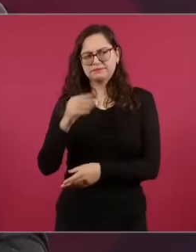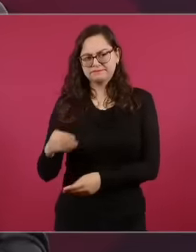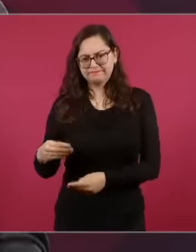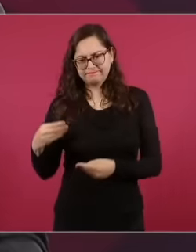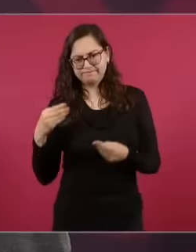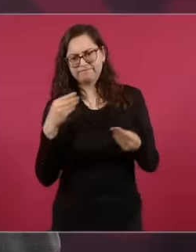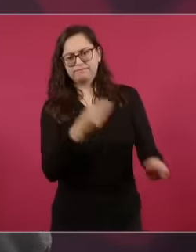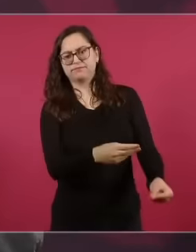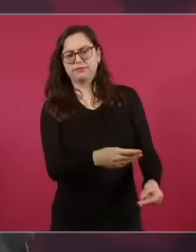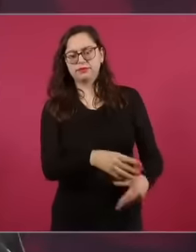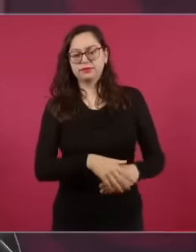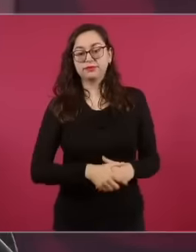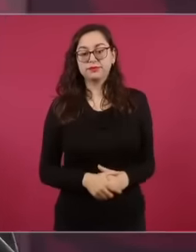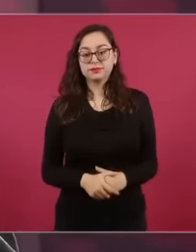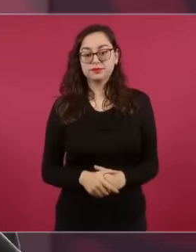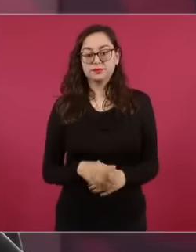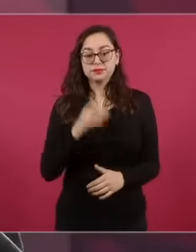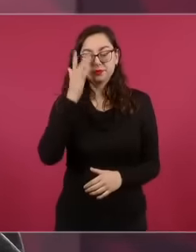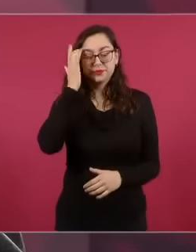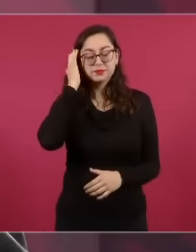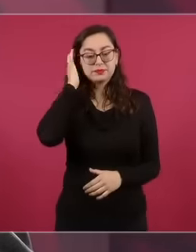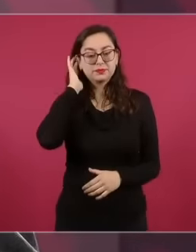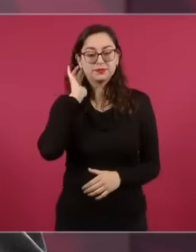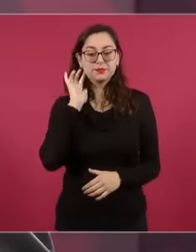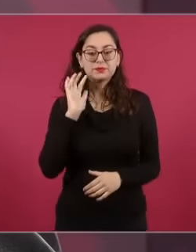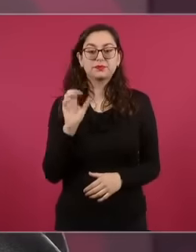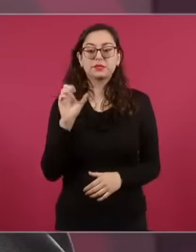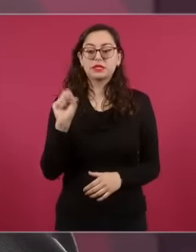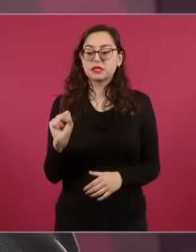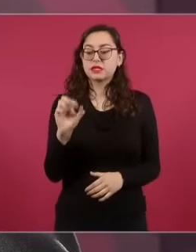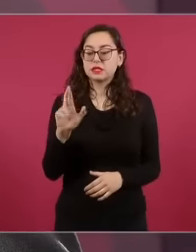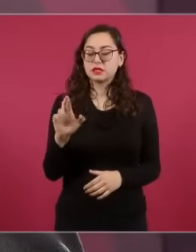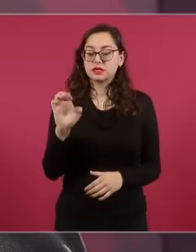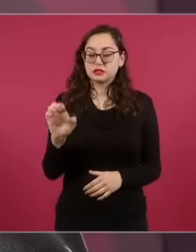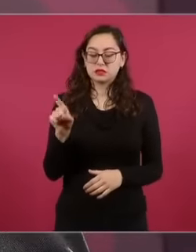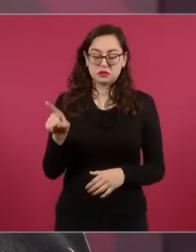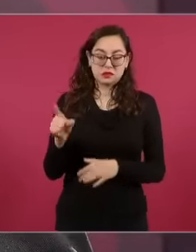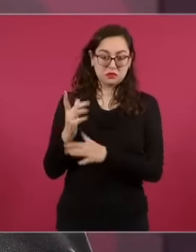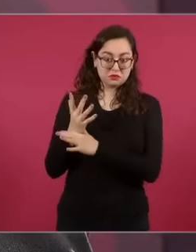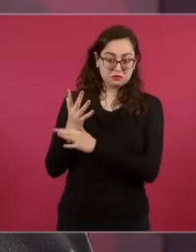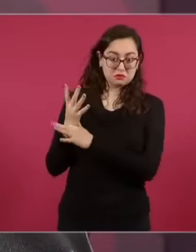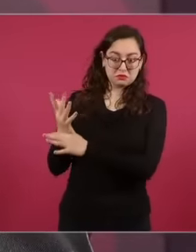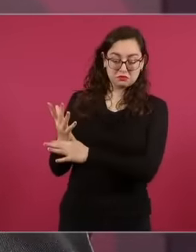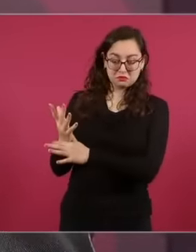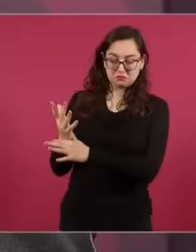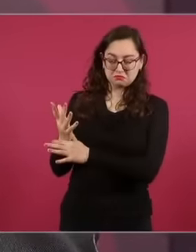the Ministry of Foreign Affairs announced because